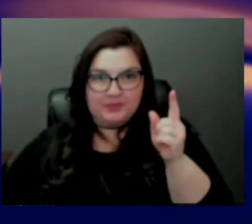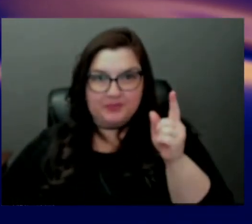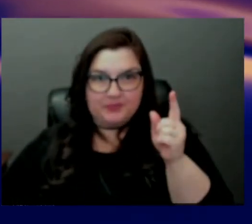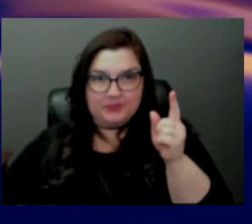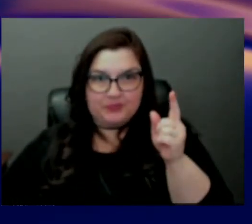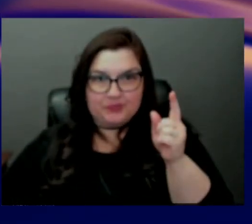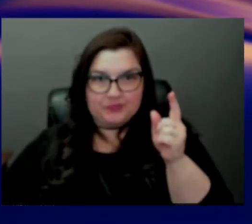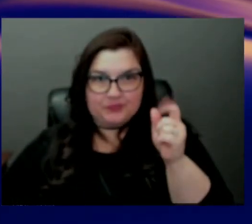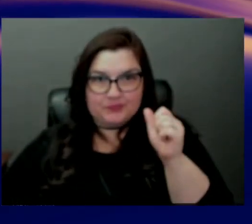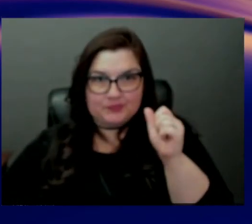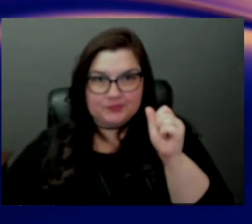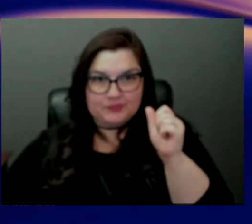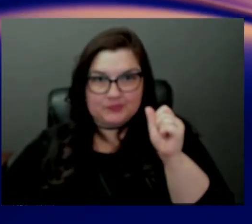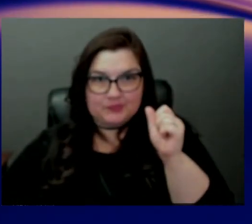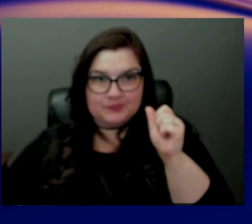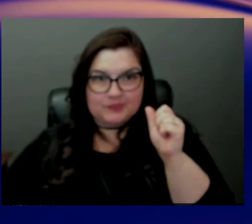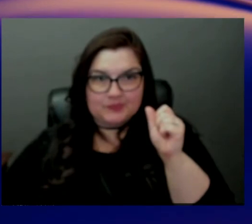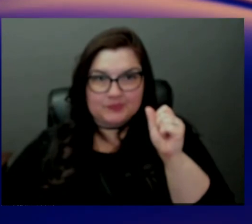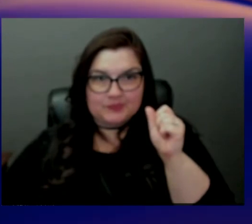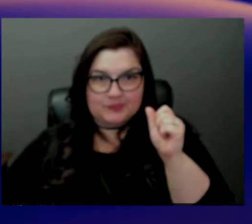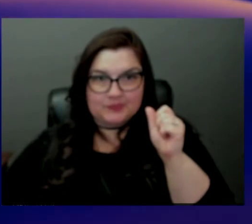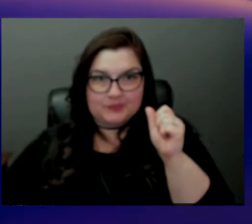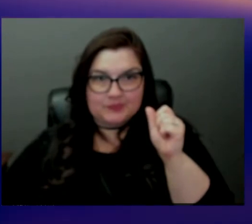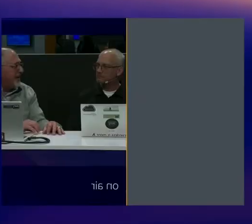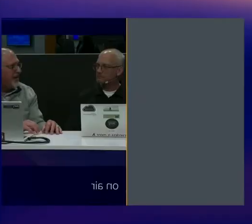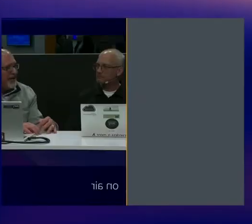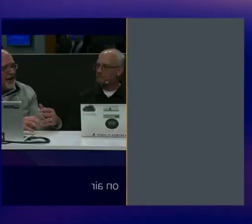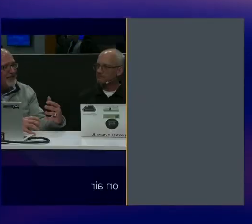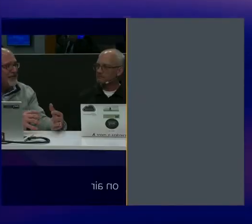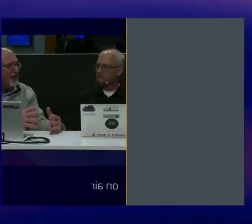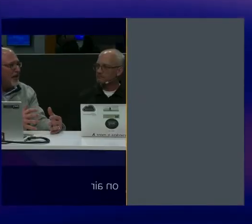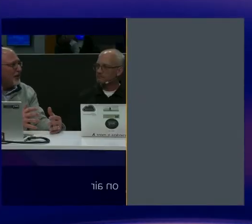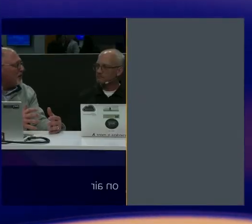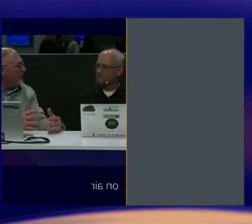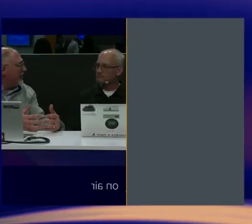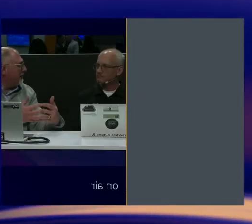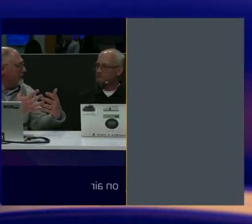if there are any badges, any domains, any learning goals